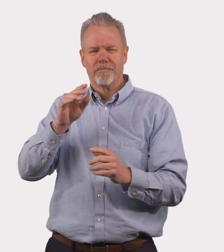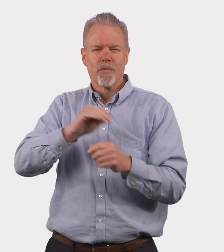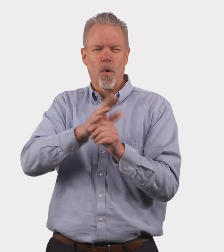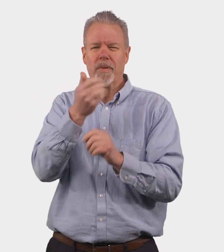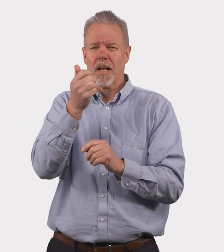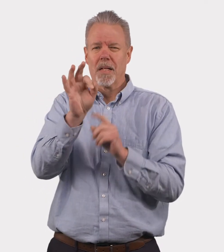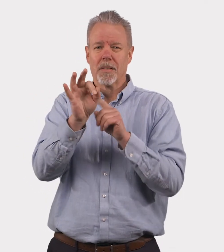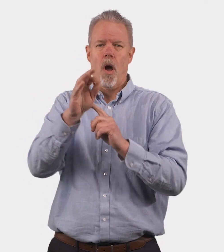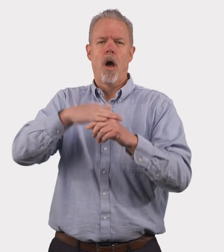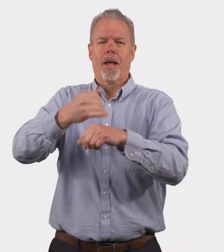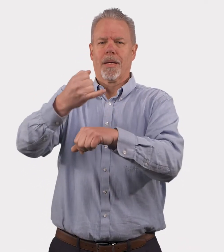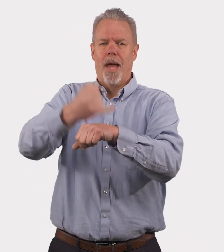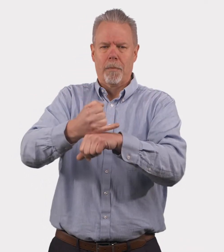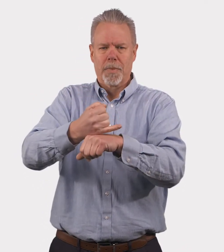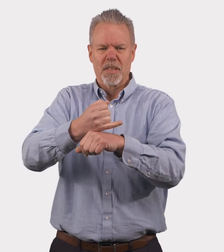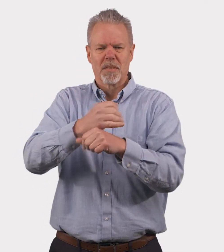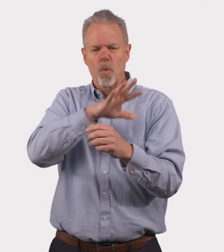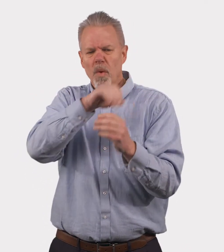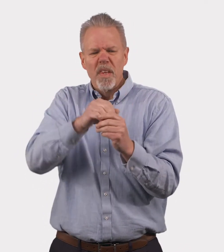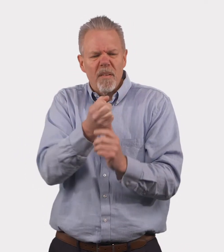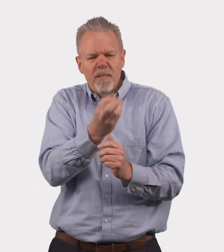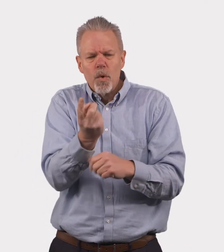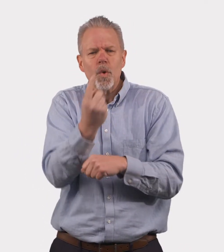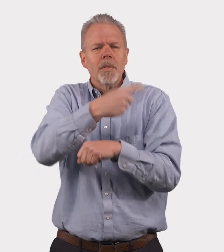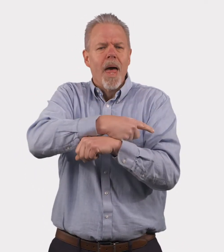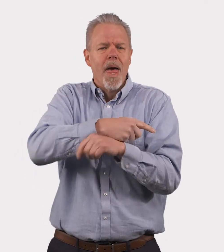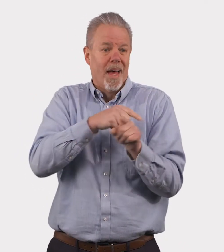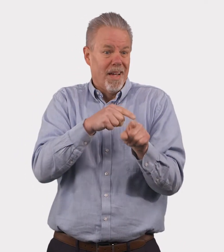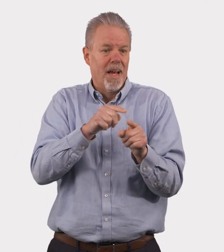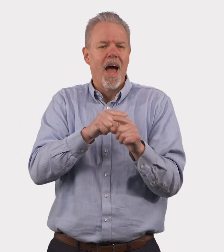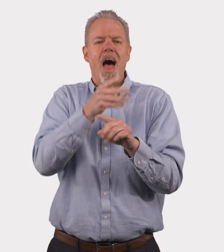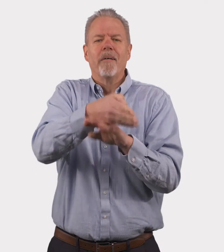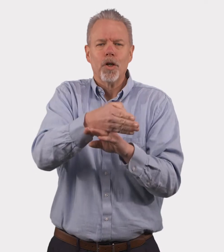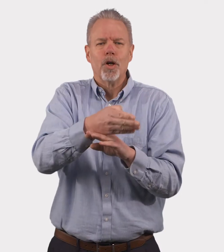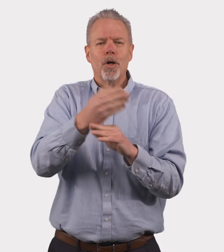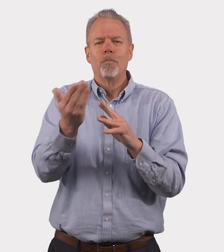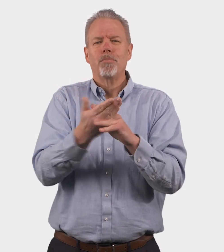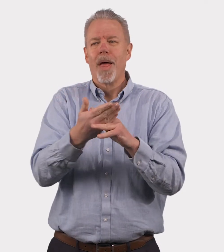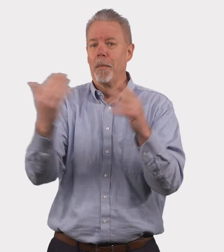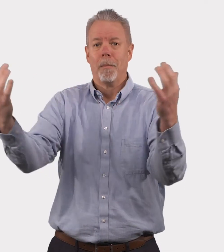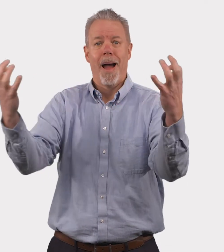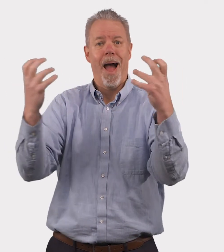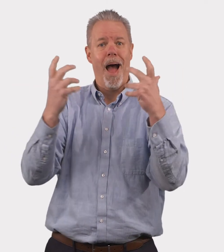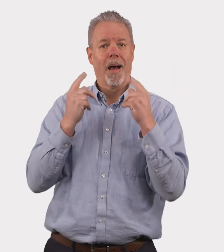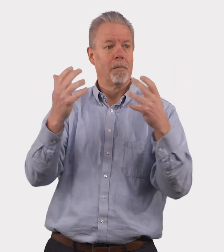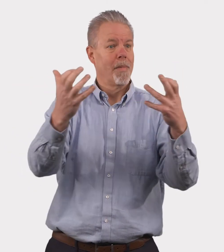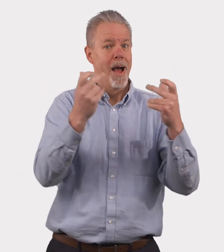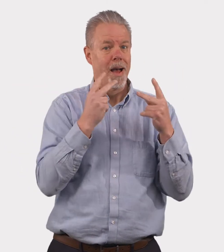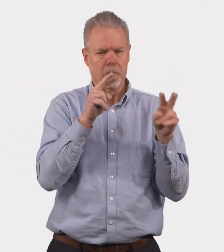We will take a multi-phased approach to look at the virus prevalence on campus